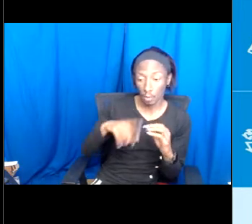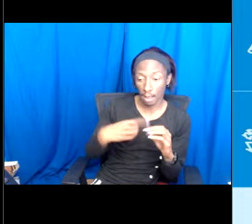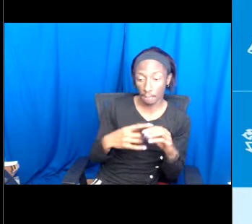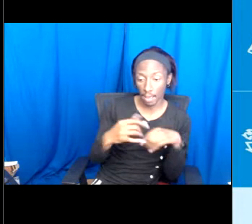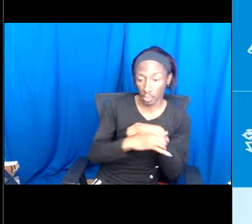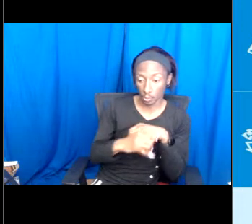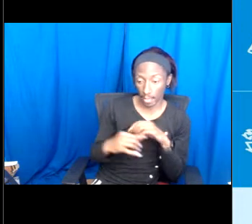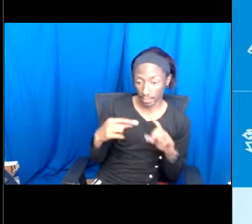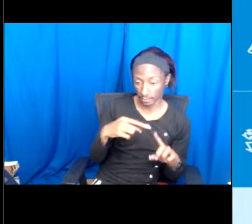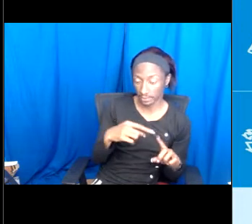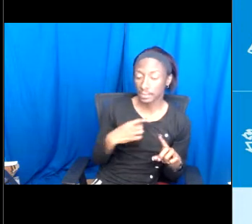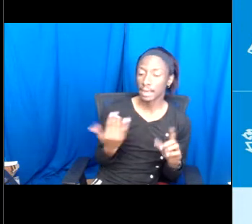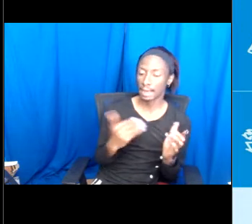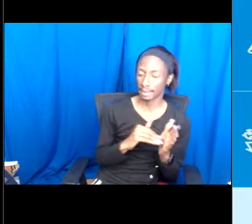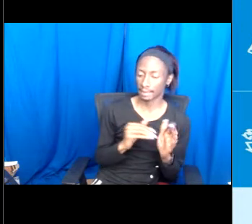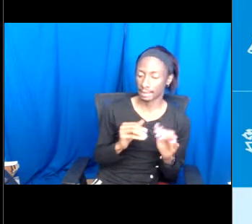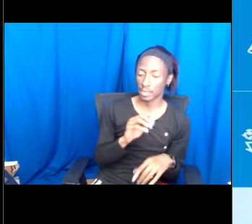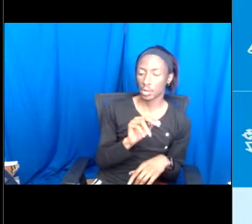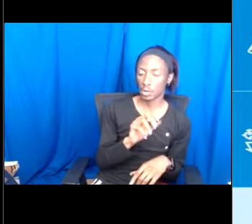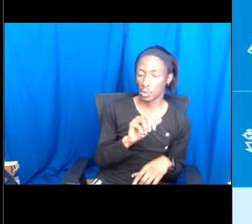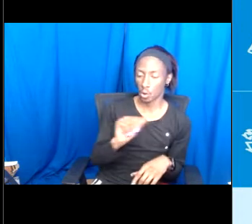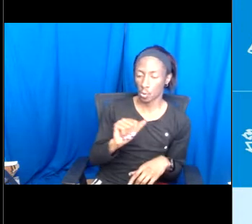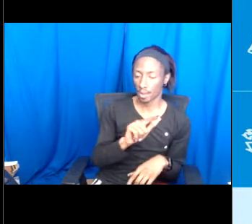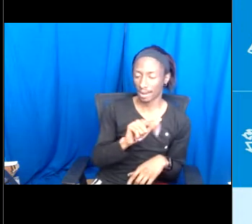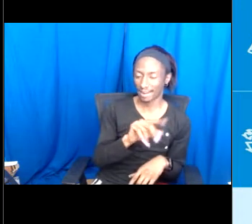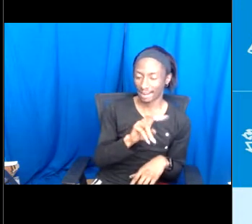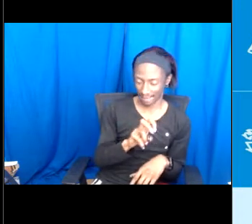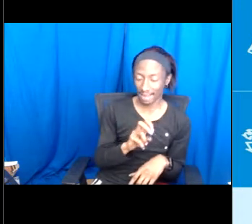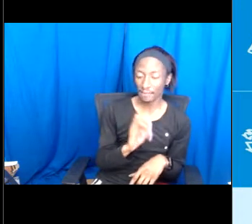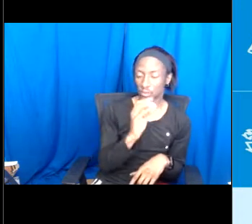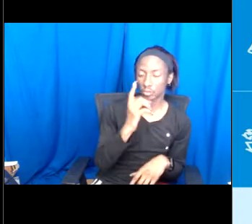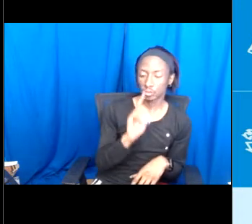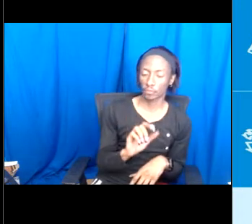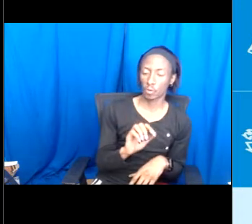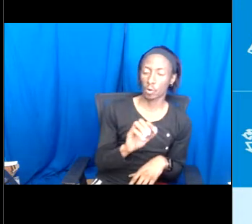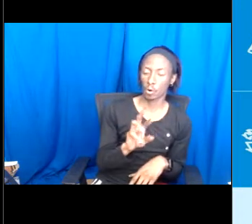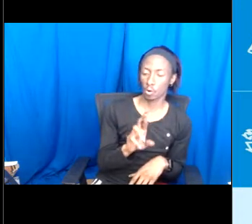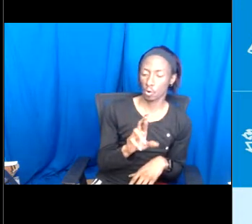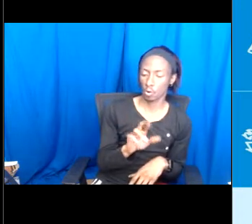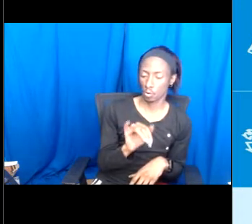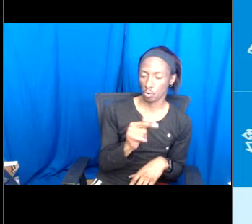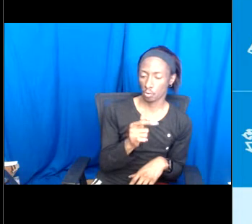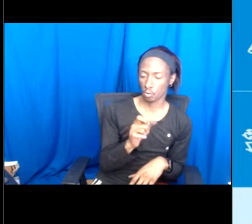go to the NOAA Live website and search for right whale. And you'll find a talk I gave last year that goes into more detail.